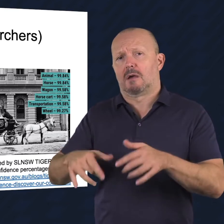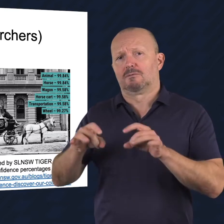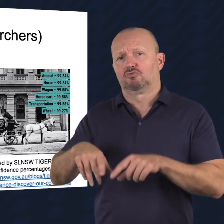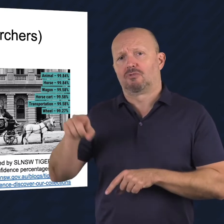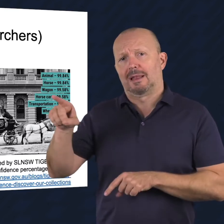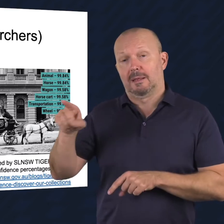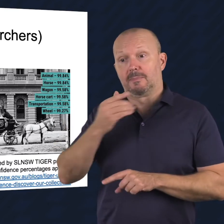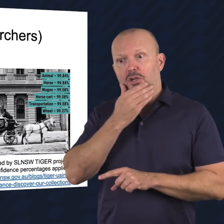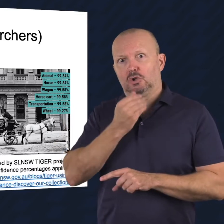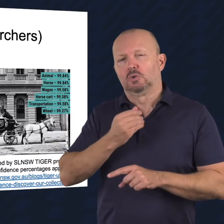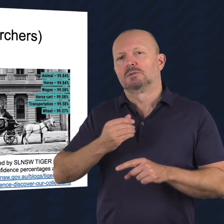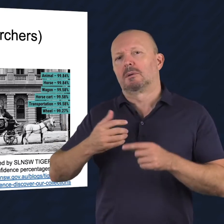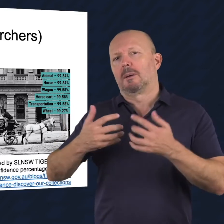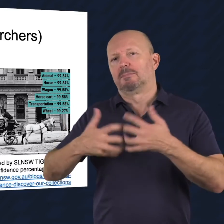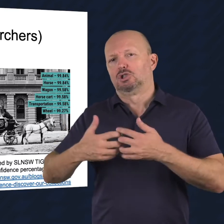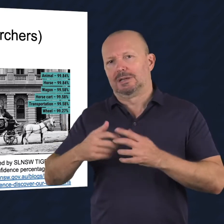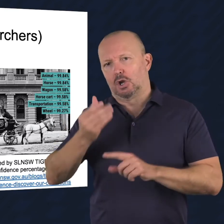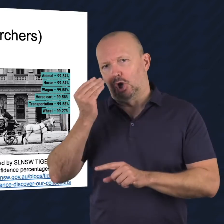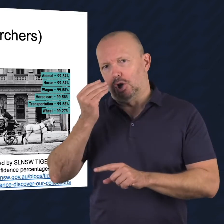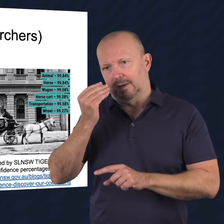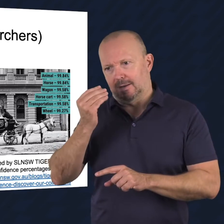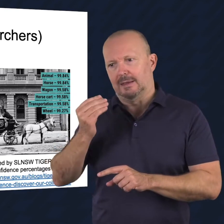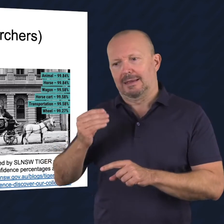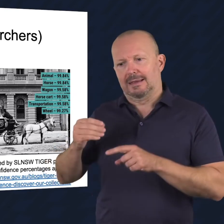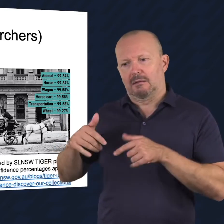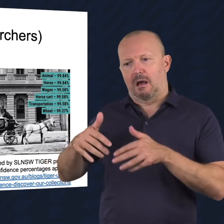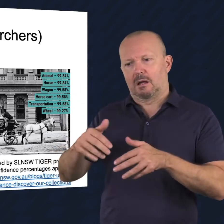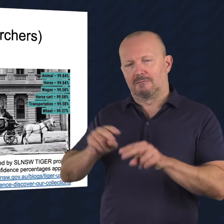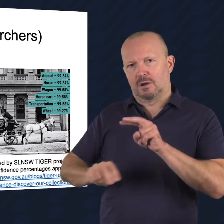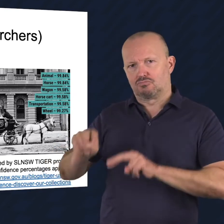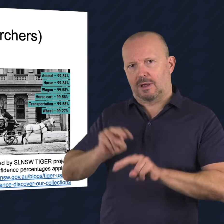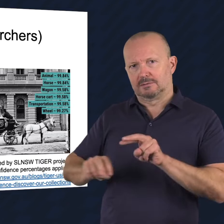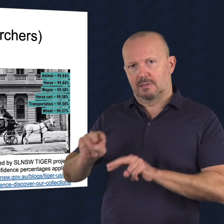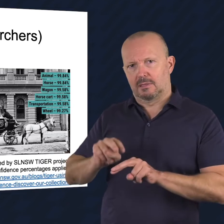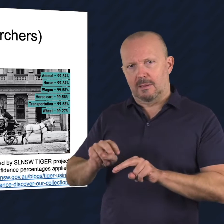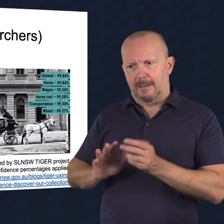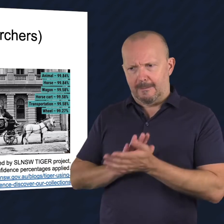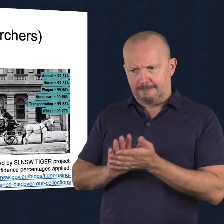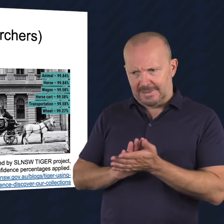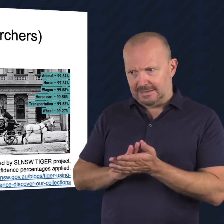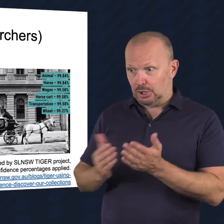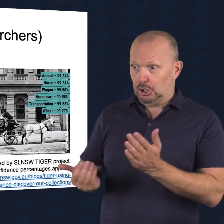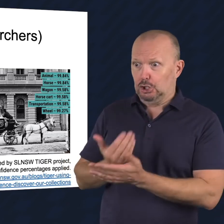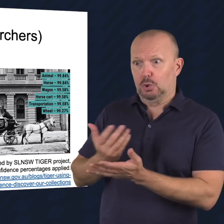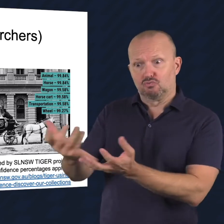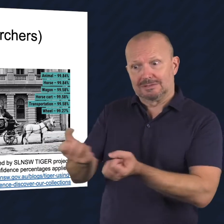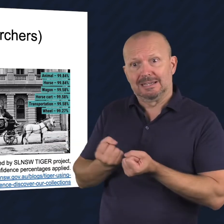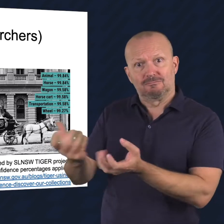of Australia, who use machine learning in archival appraisal. That is, identifying the preservation or disposal